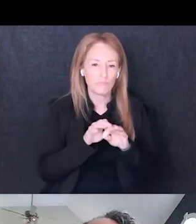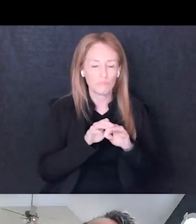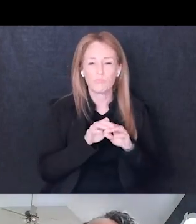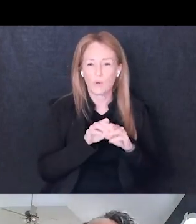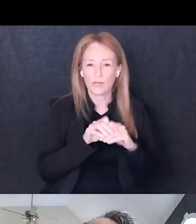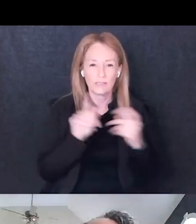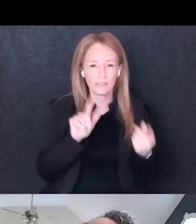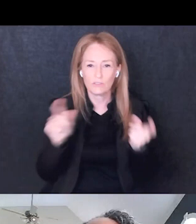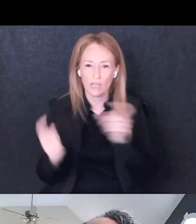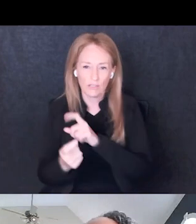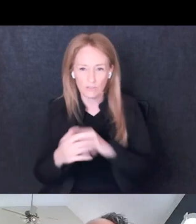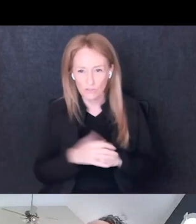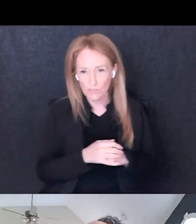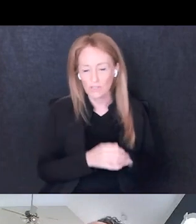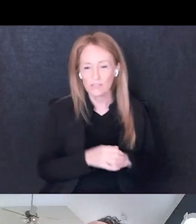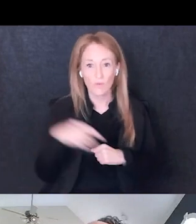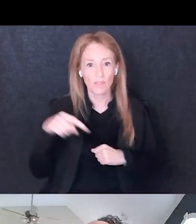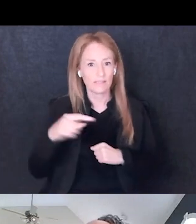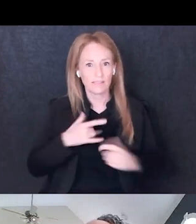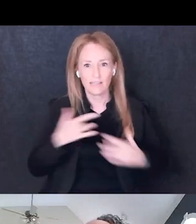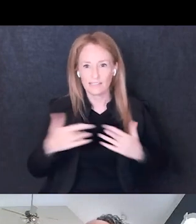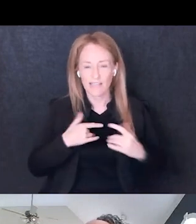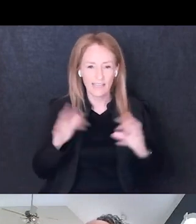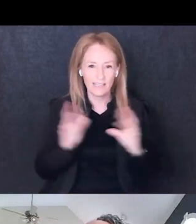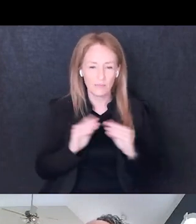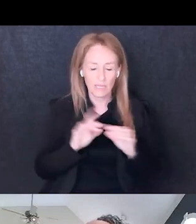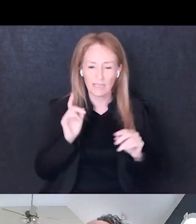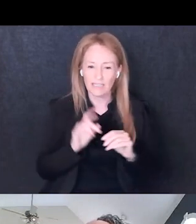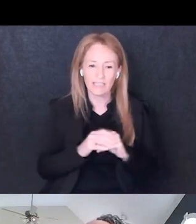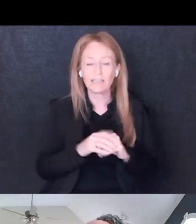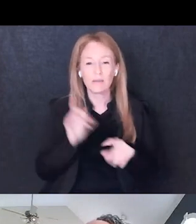MEETINGS I HAVE BEEN IN ALL WEEK. I FEEL THE PASSION AND I KNOW WHERE THERE IS